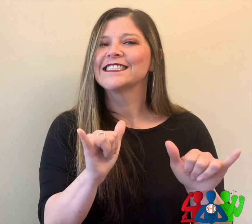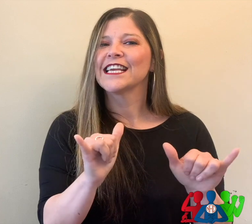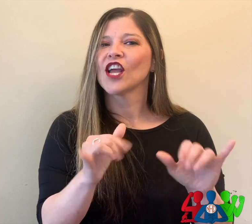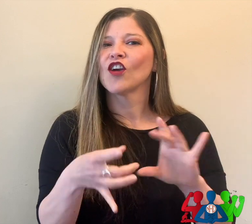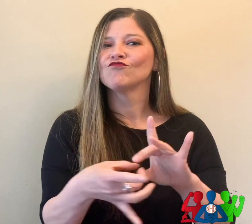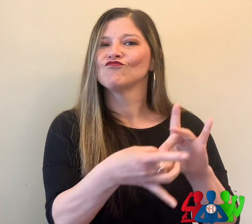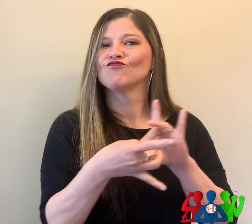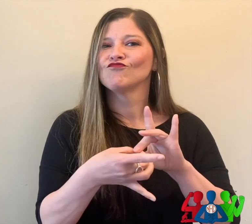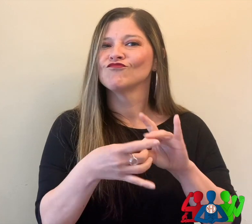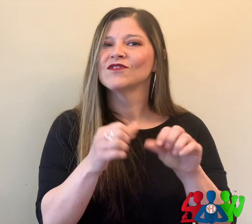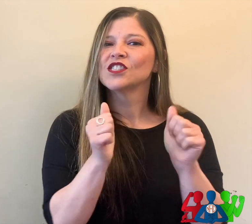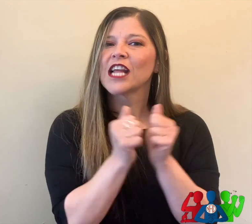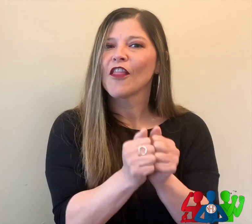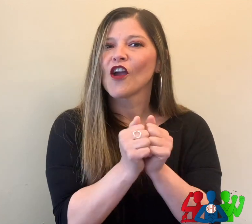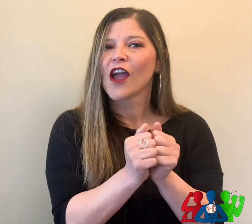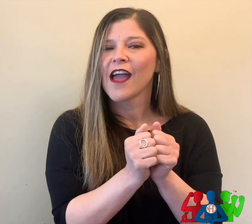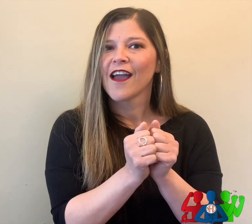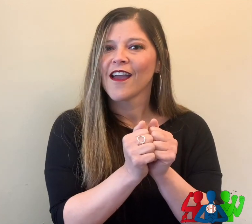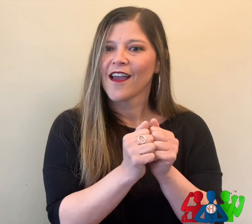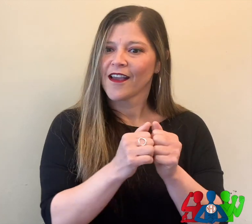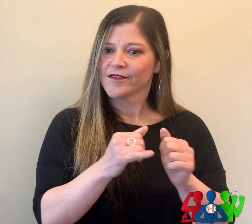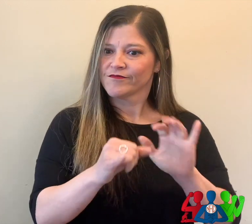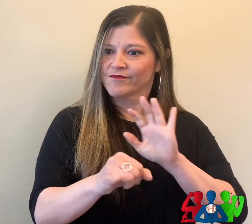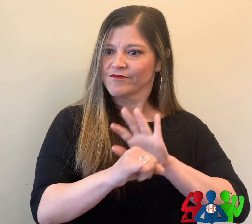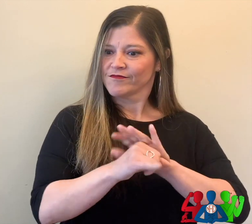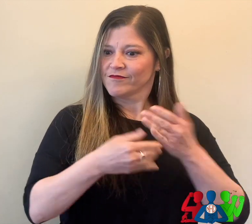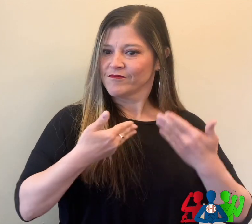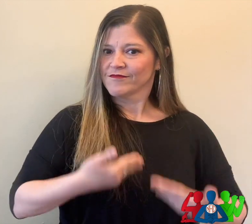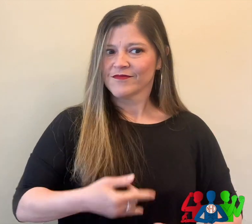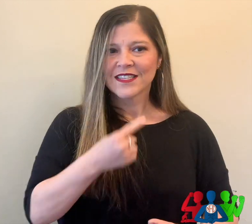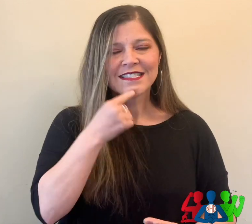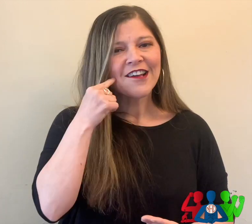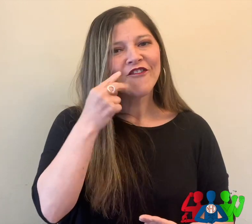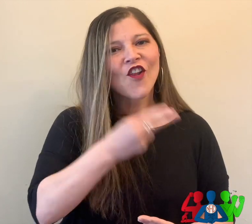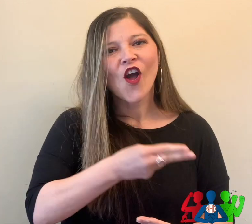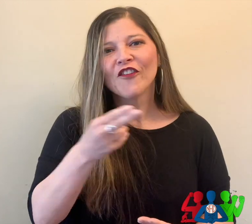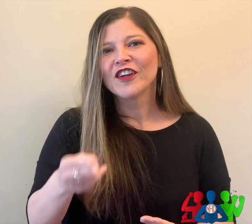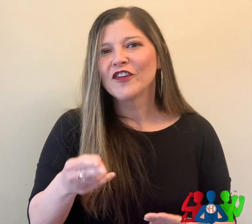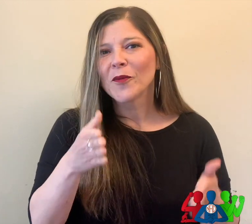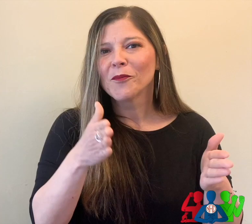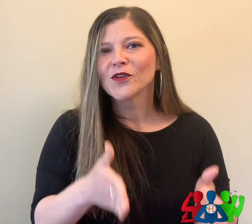interest in the differences and similarities and develop a bond with each other as they develop